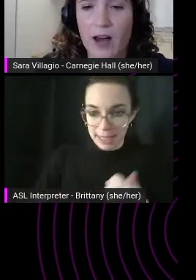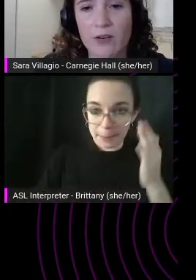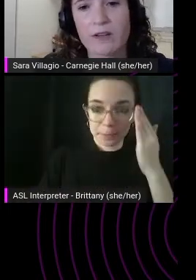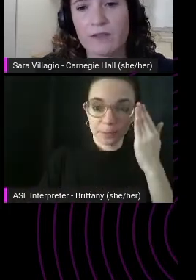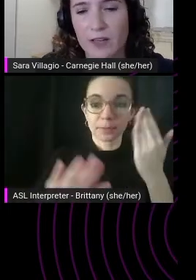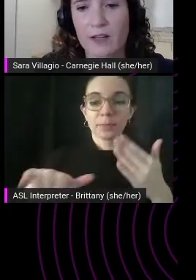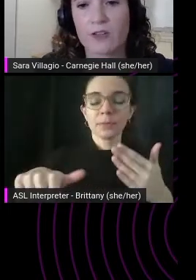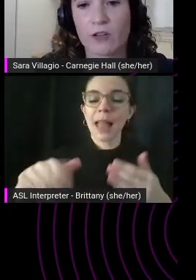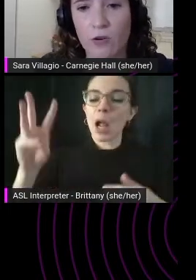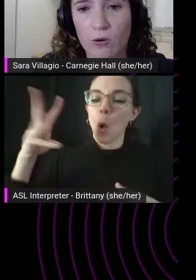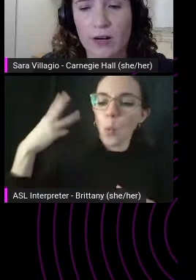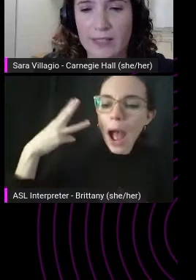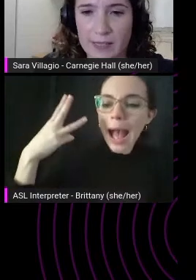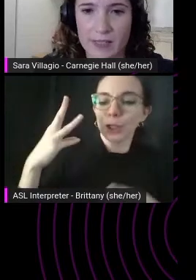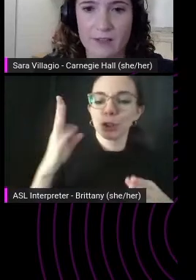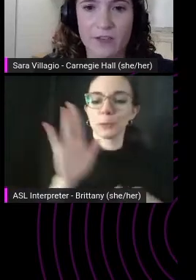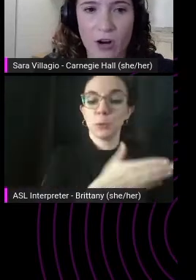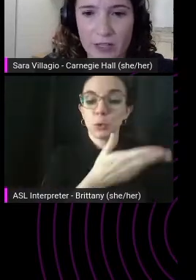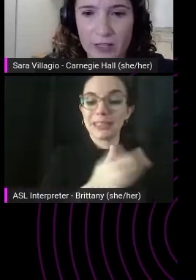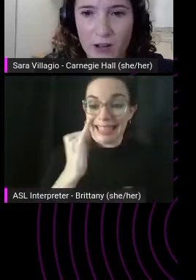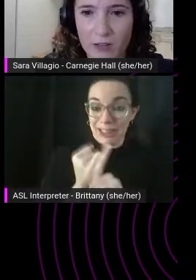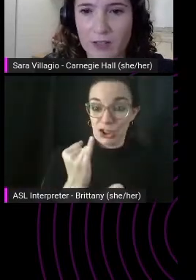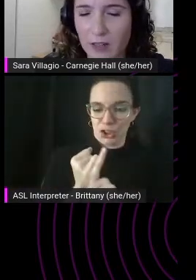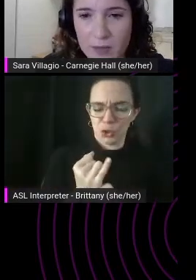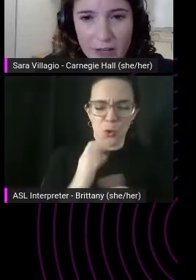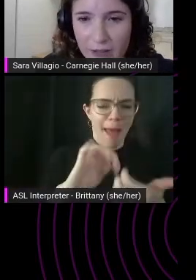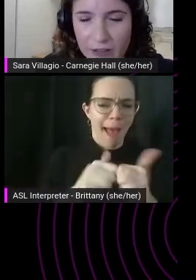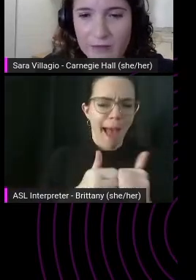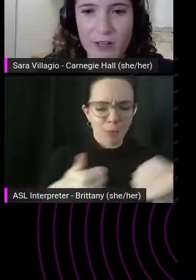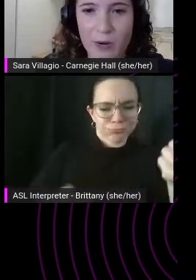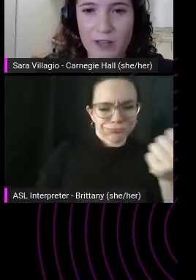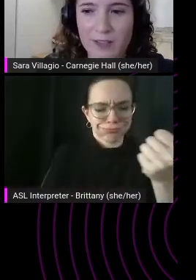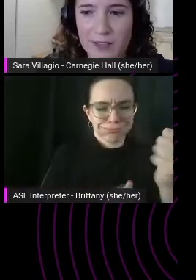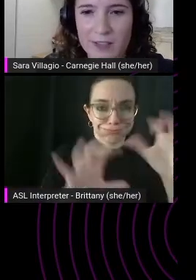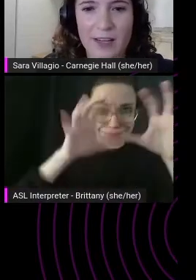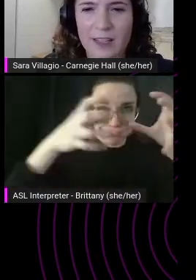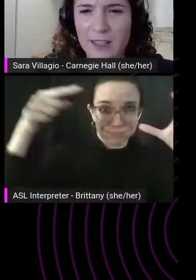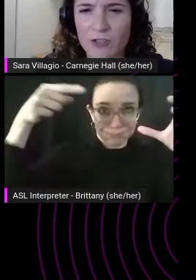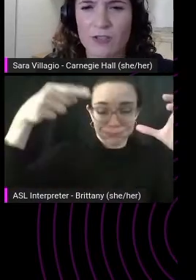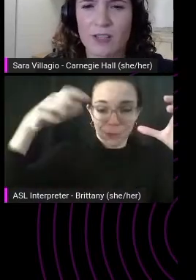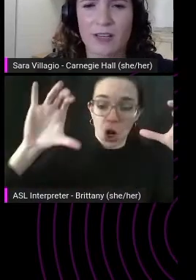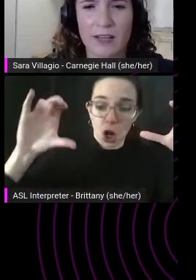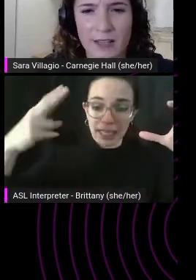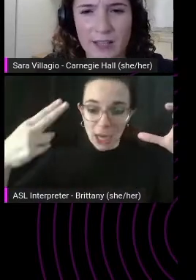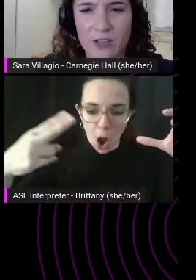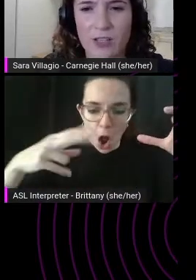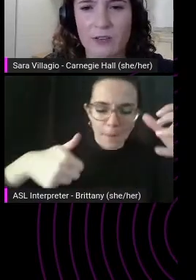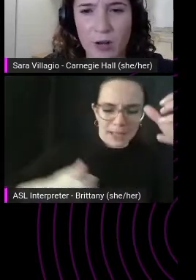How do they fit under the core identity of Carnegie Hall and together in a way that is exciting and interesting and engaging and